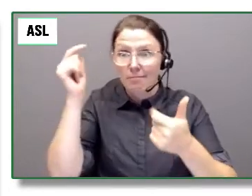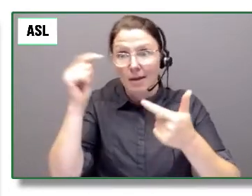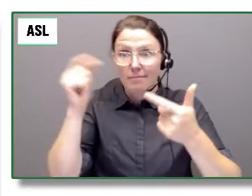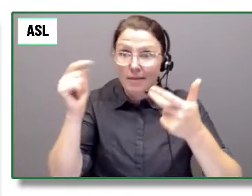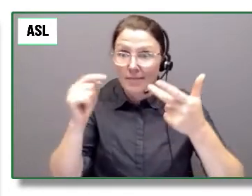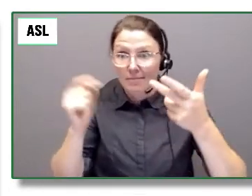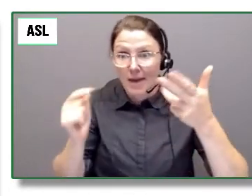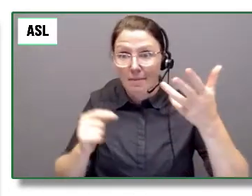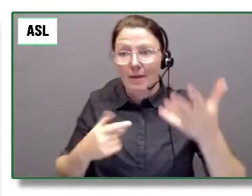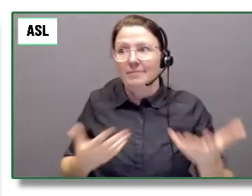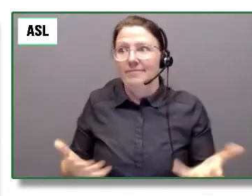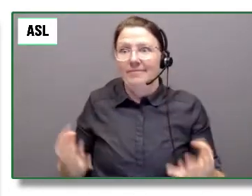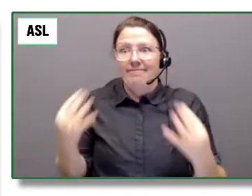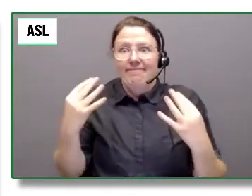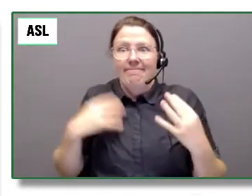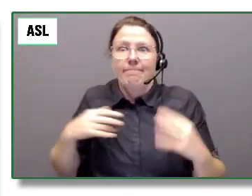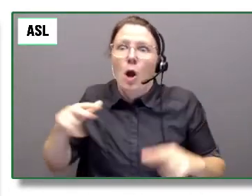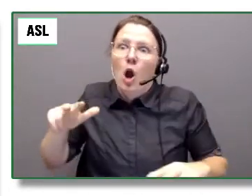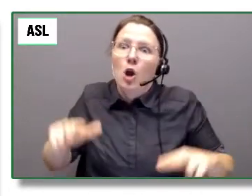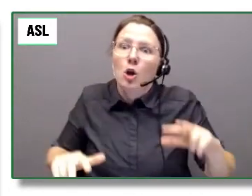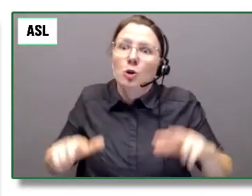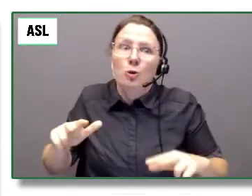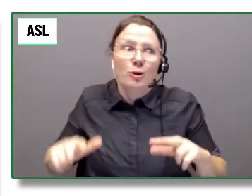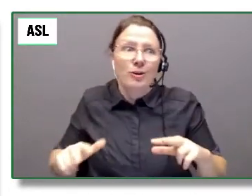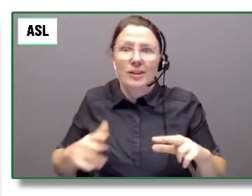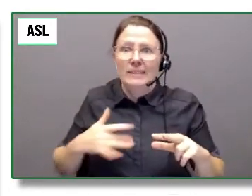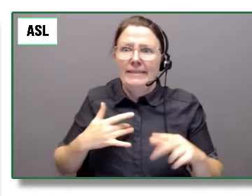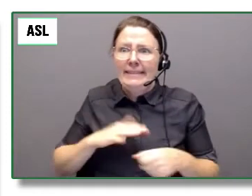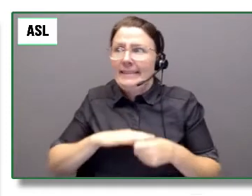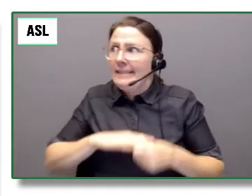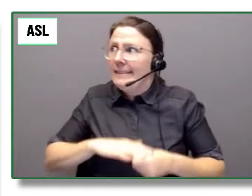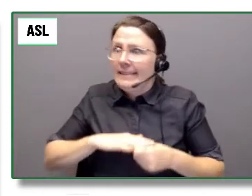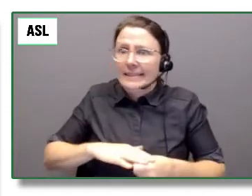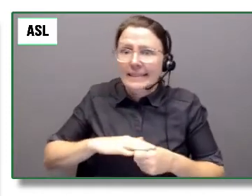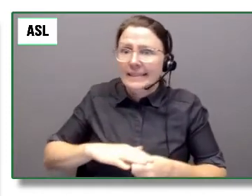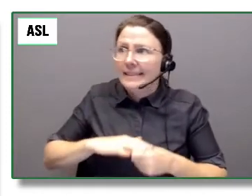awkward or uncomfortable tension inside where you feel like now you've been